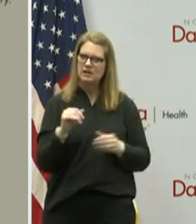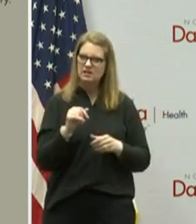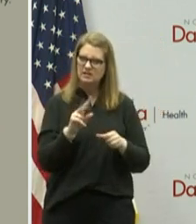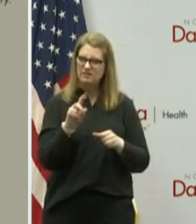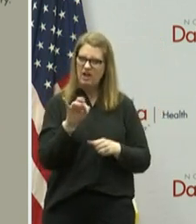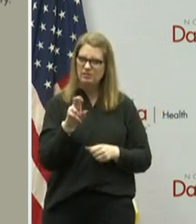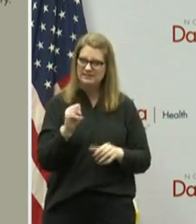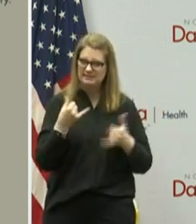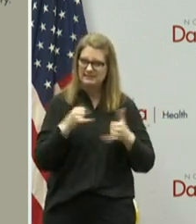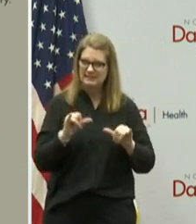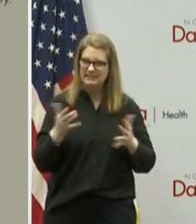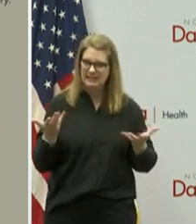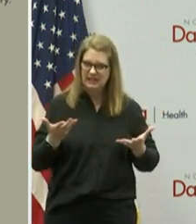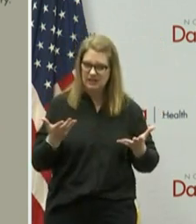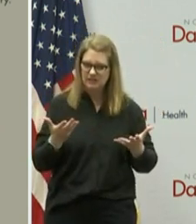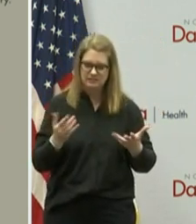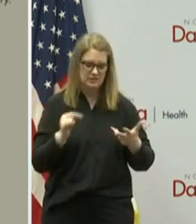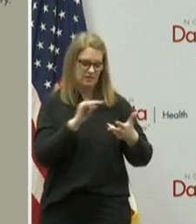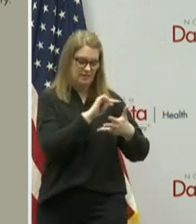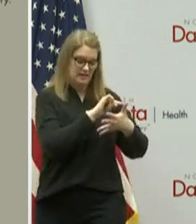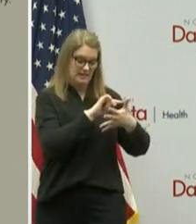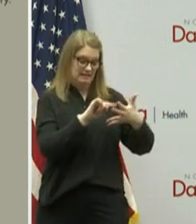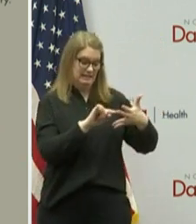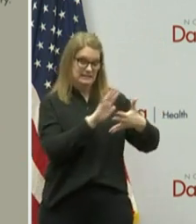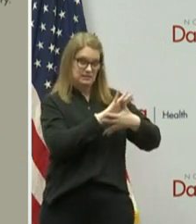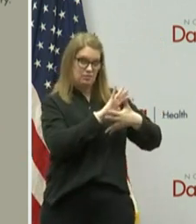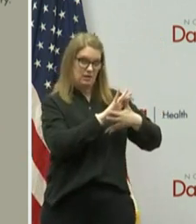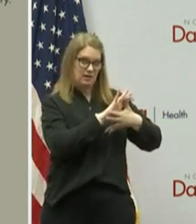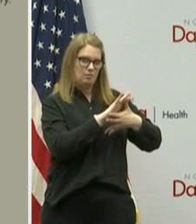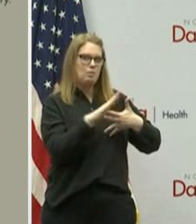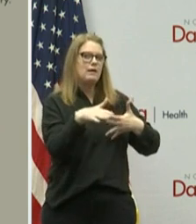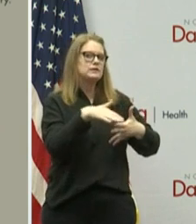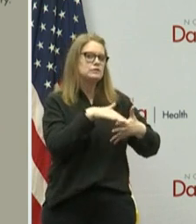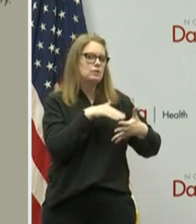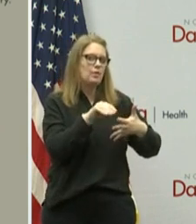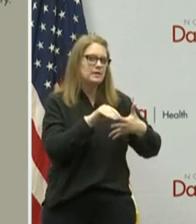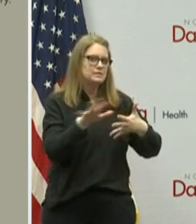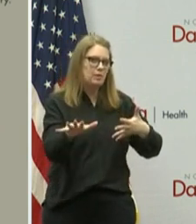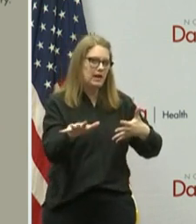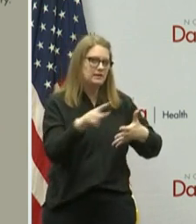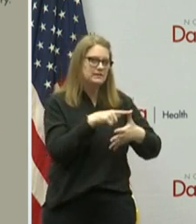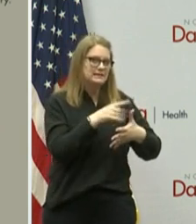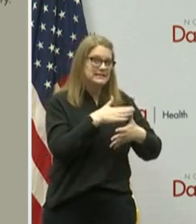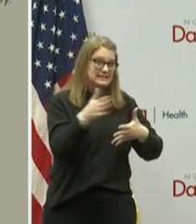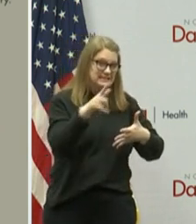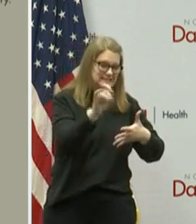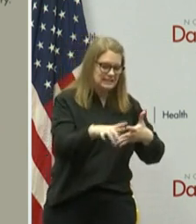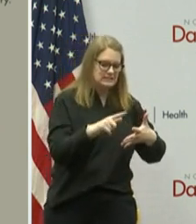BECAUSE JUST BECAUSE THE CALENDAR TURNS TO MAY 1, THAT DOESN'T MEAN THE VIRUS HAS GONE AWAY.